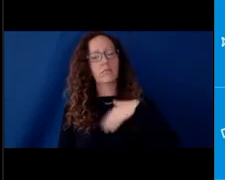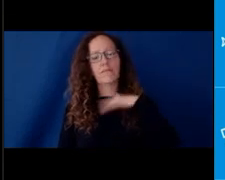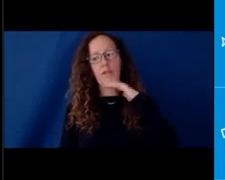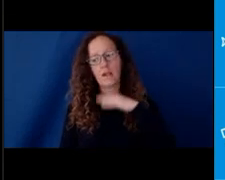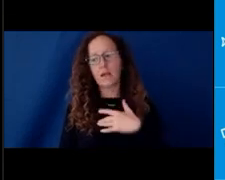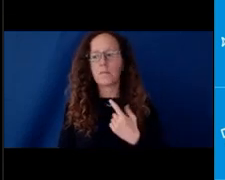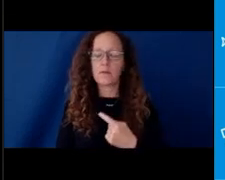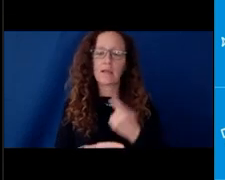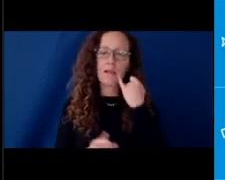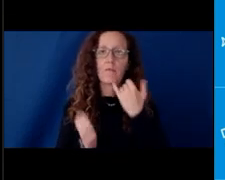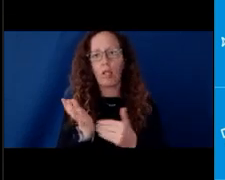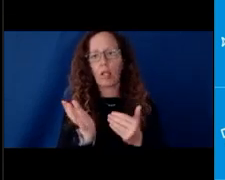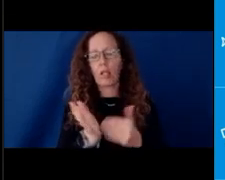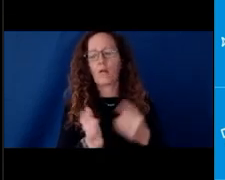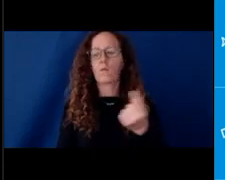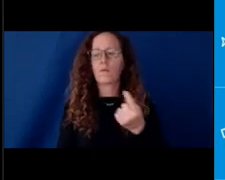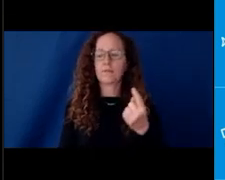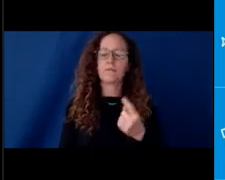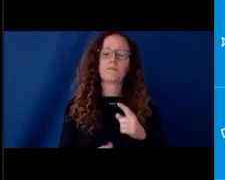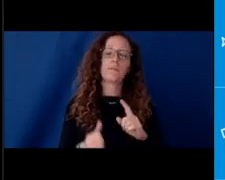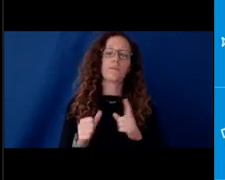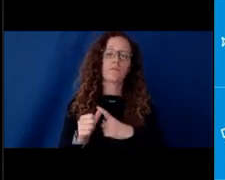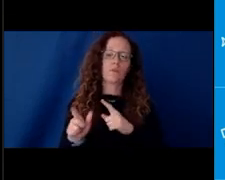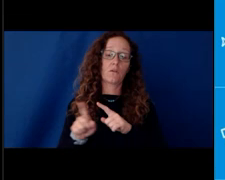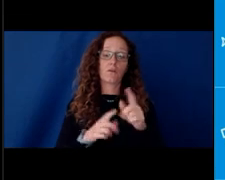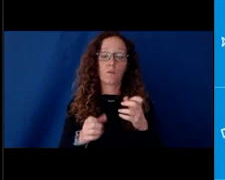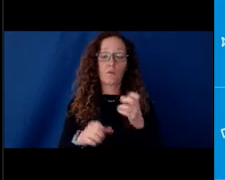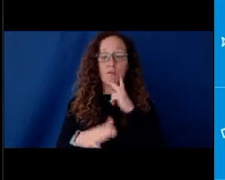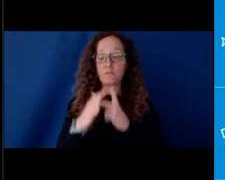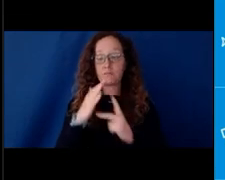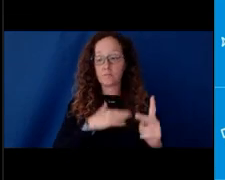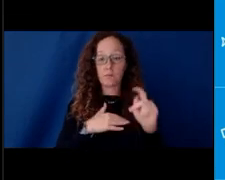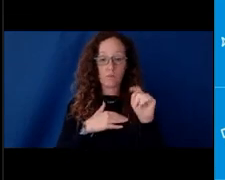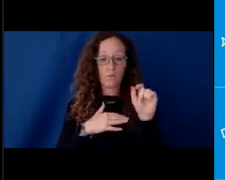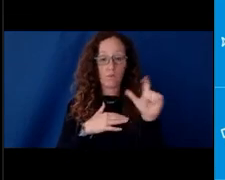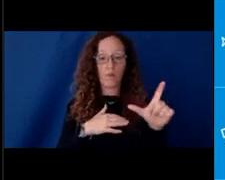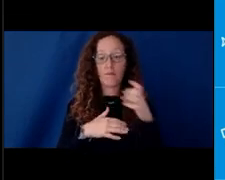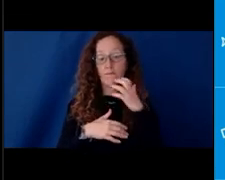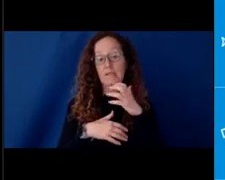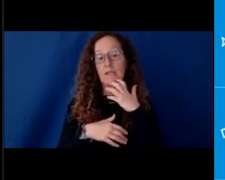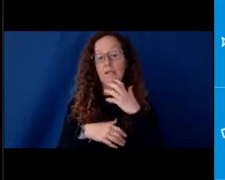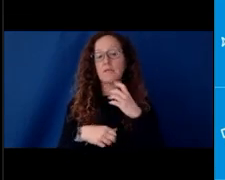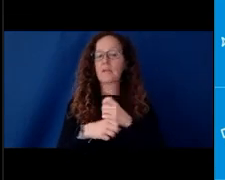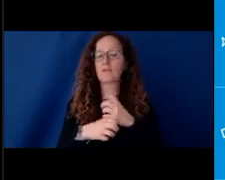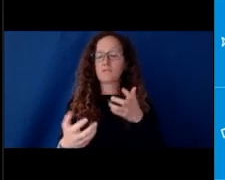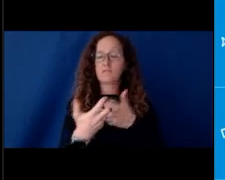to make sure the heat forecasting tool is suitable for public health purposes.